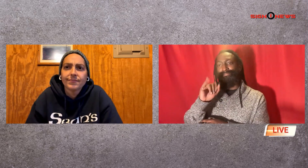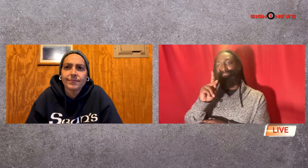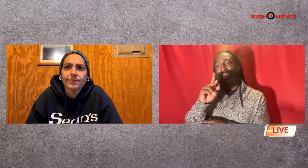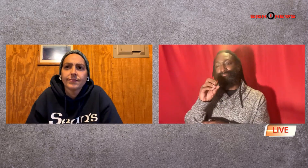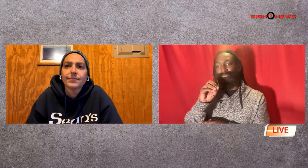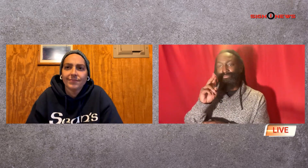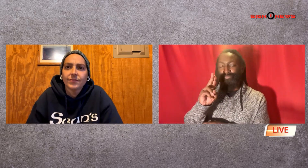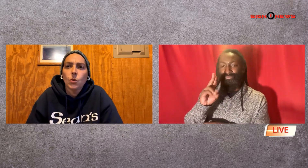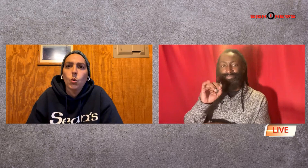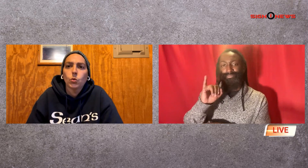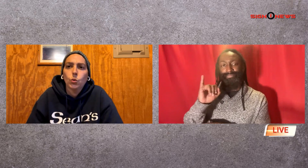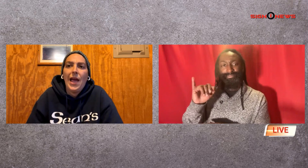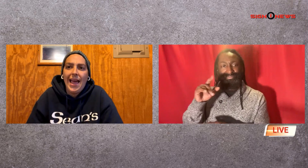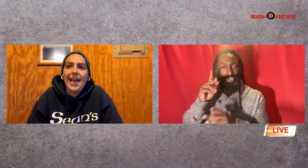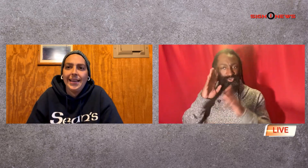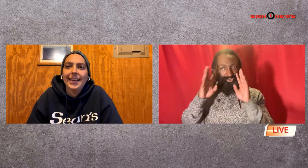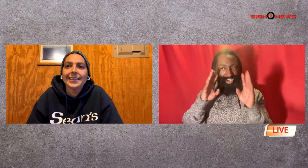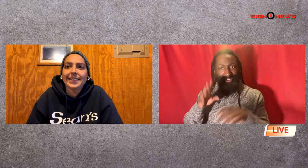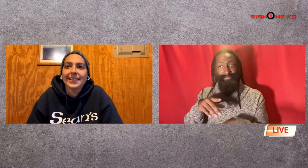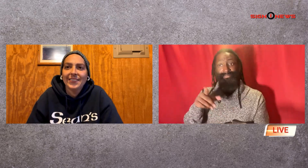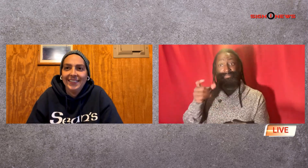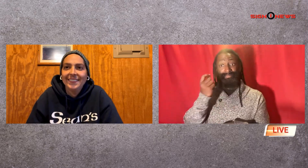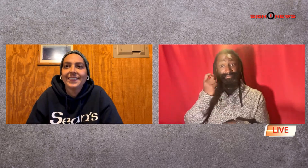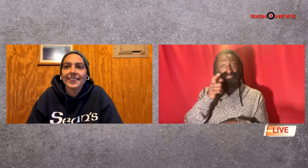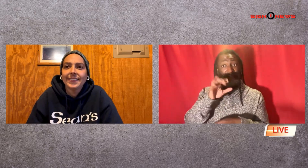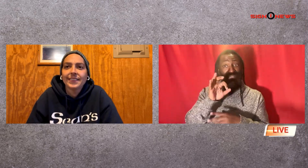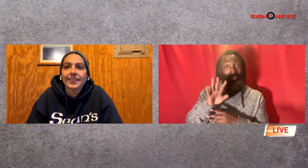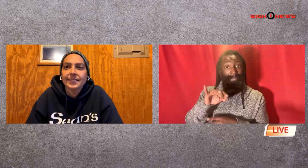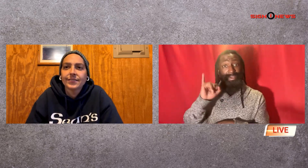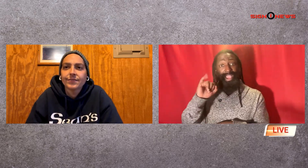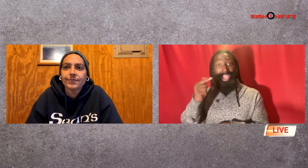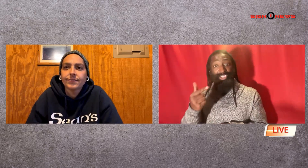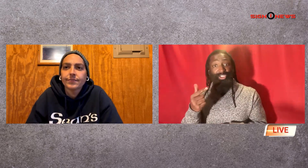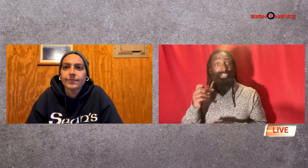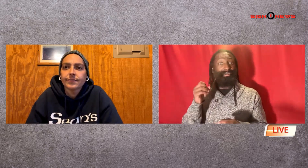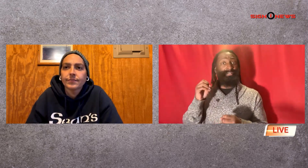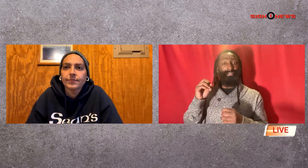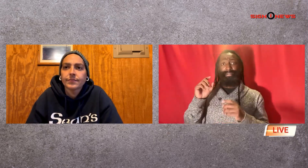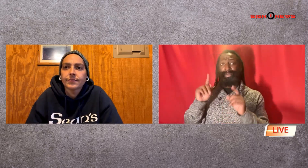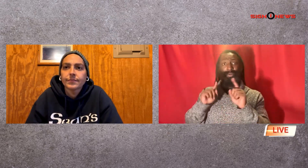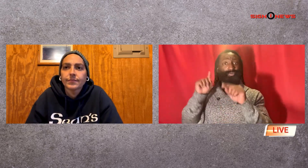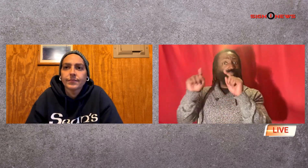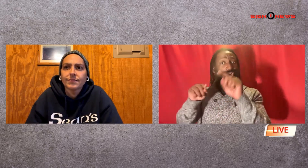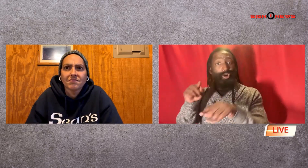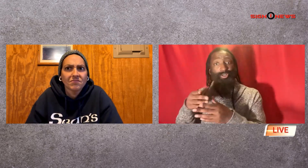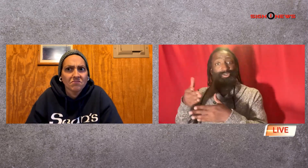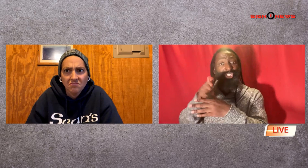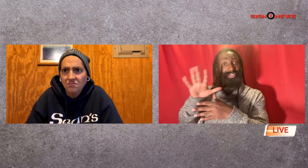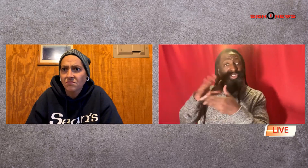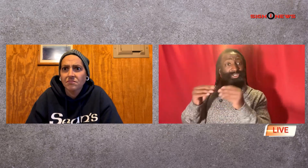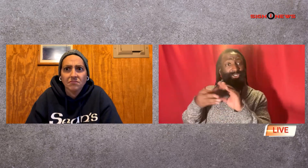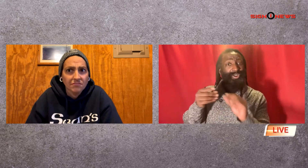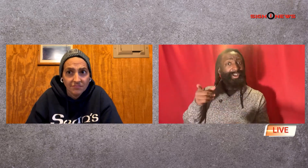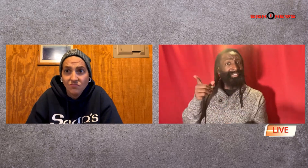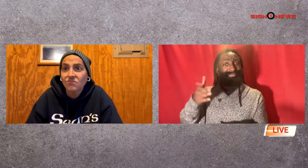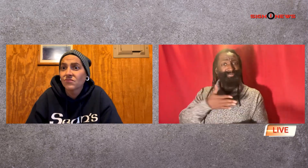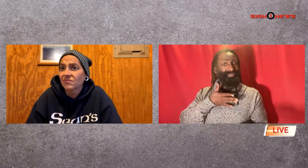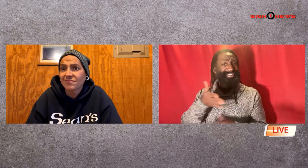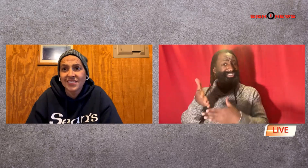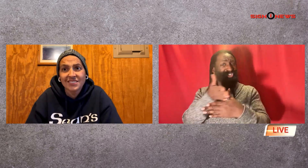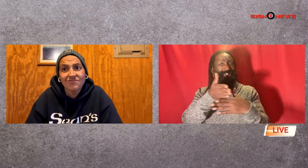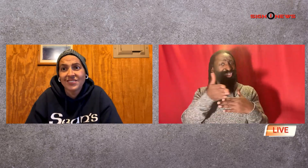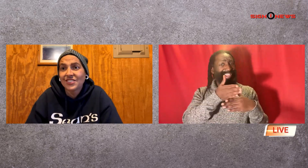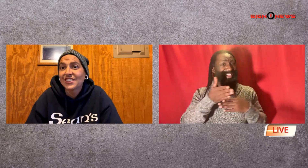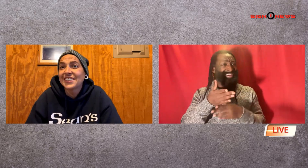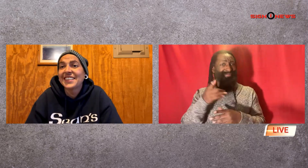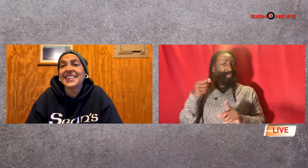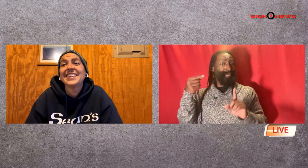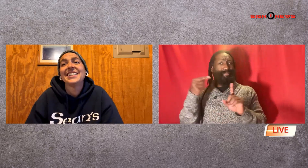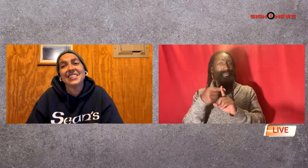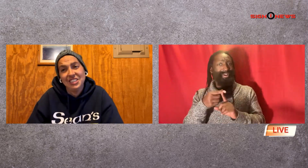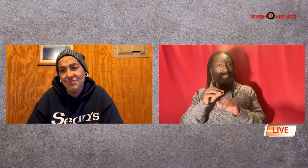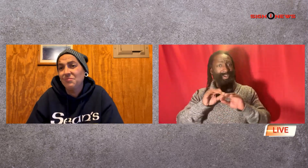the Ikouii creative Instagram people could go there and share their stories so that it